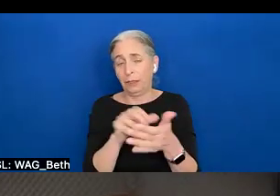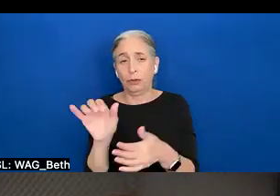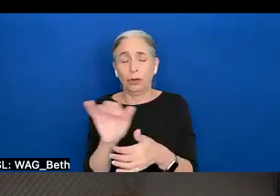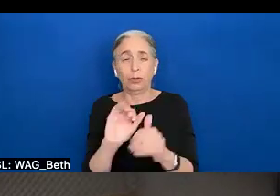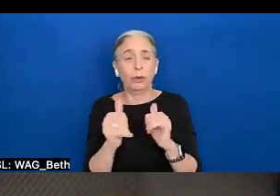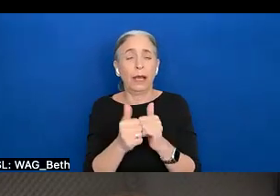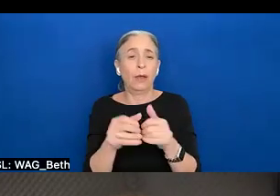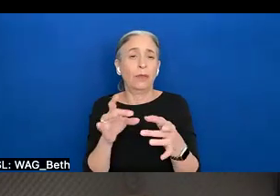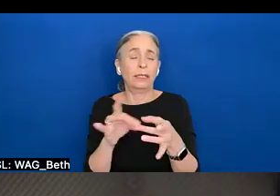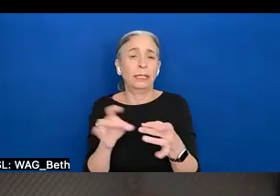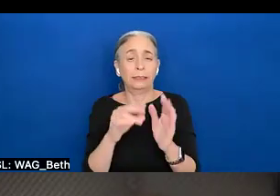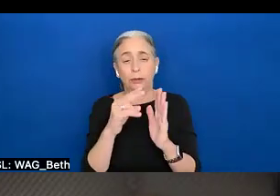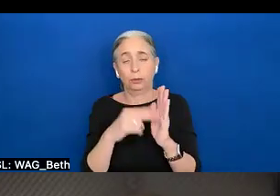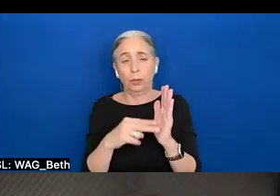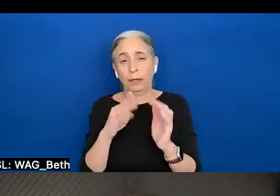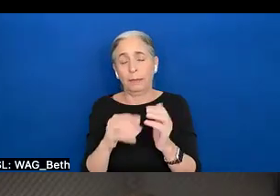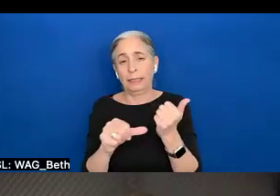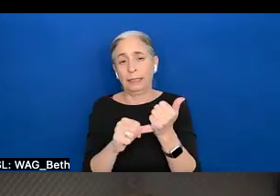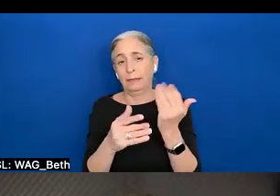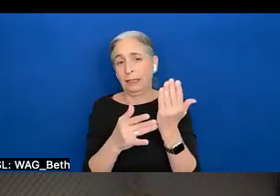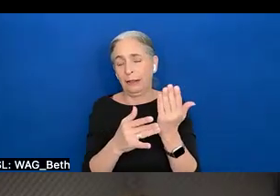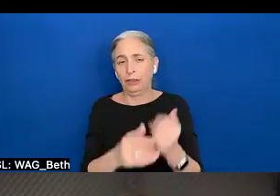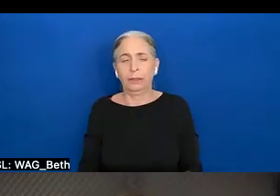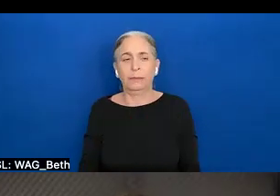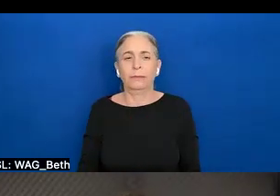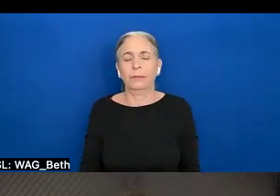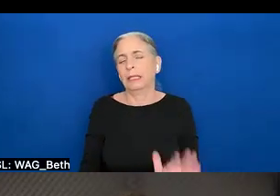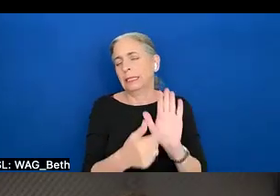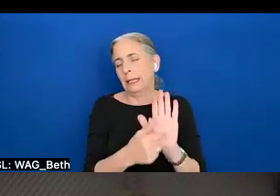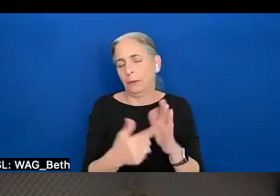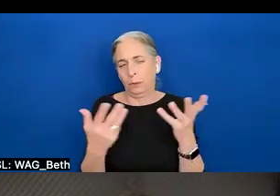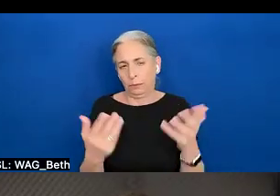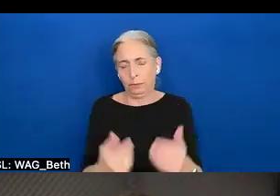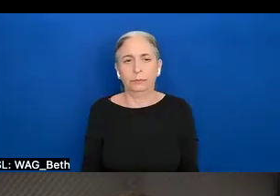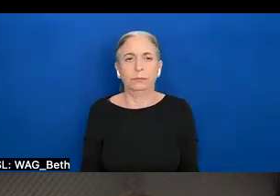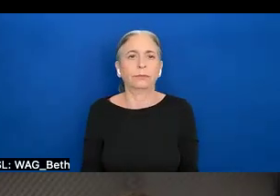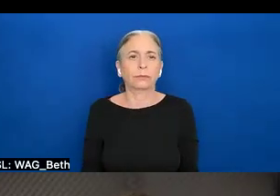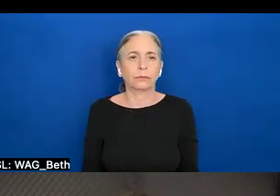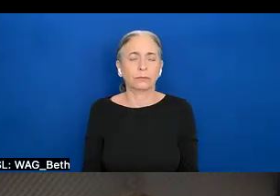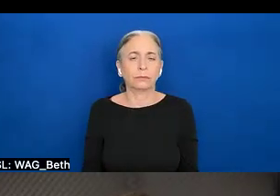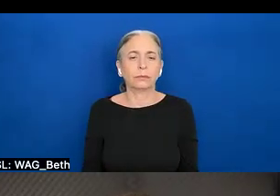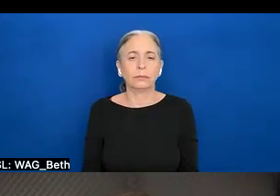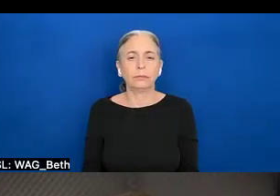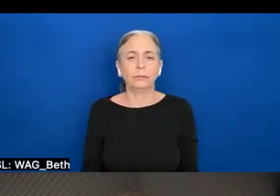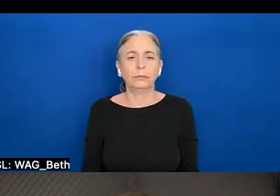read by assistive technology. So, some examples.